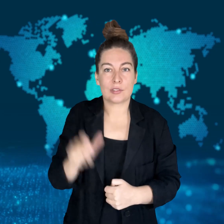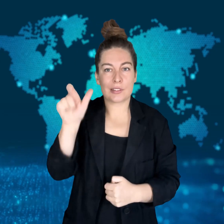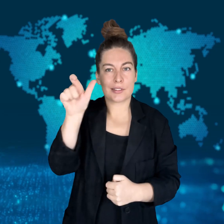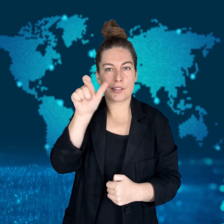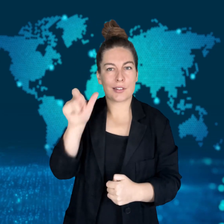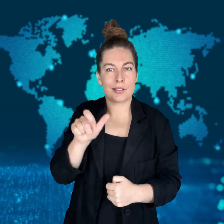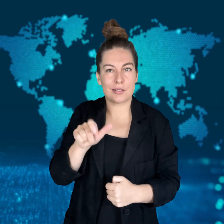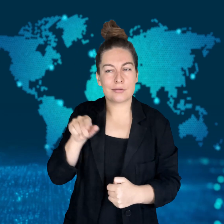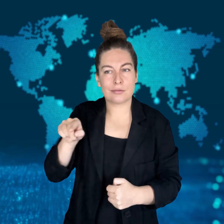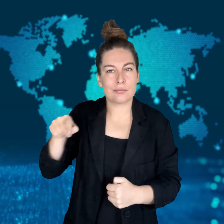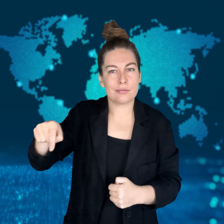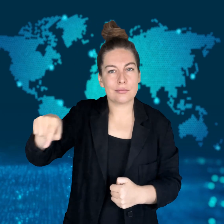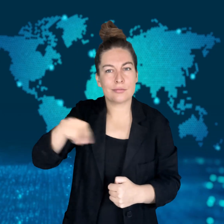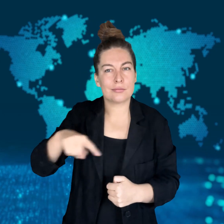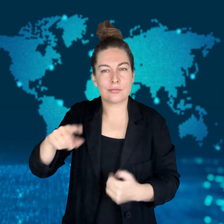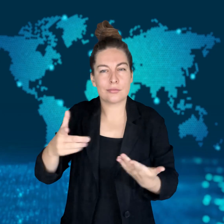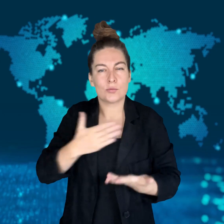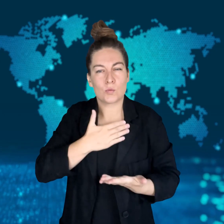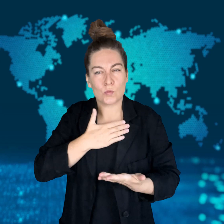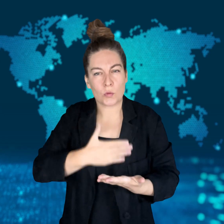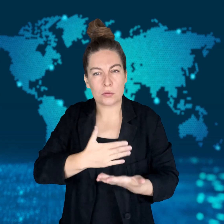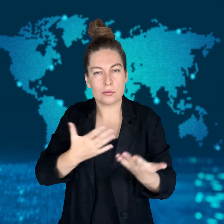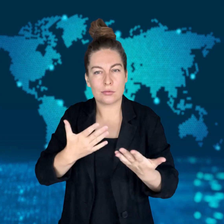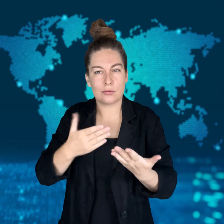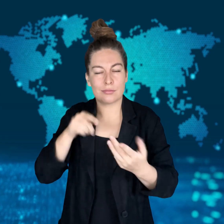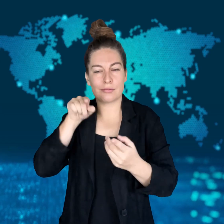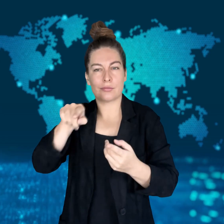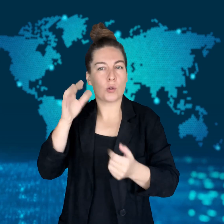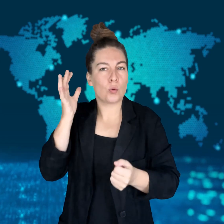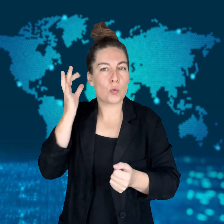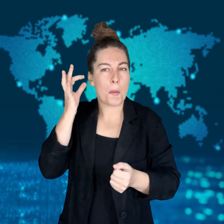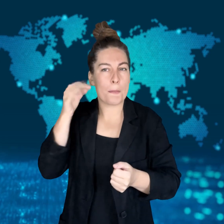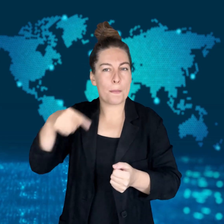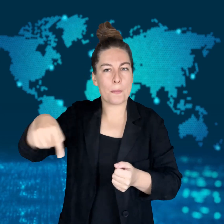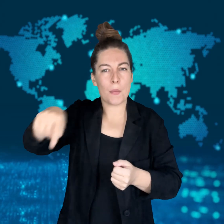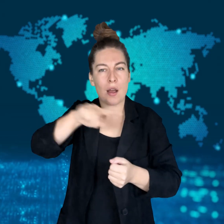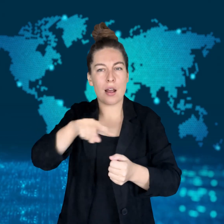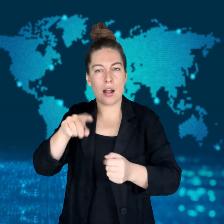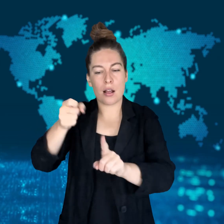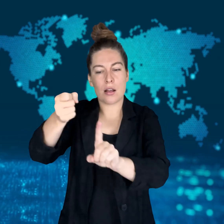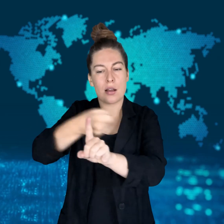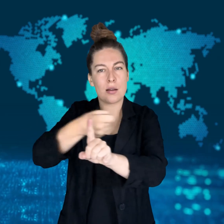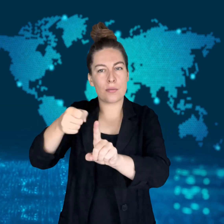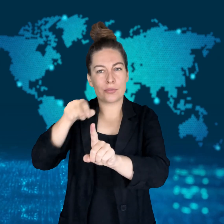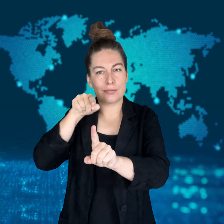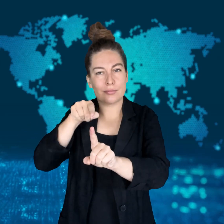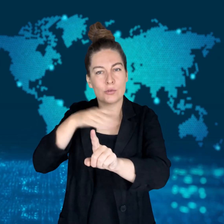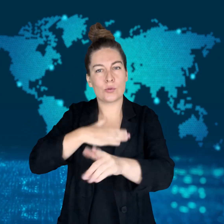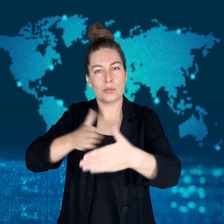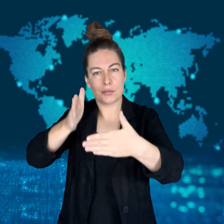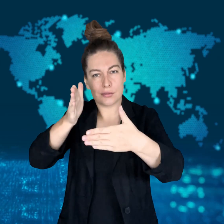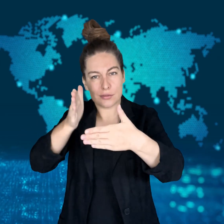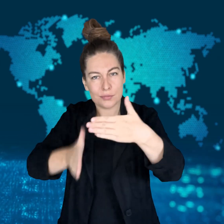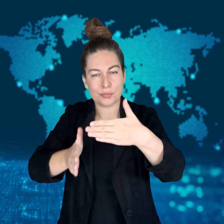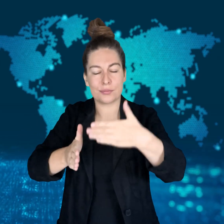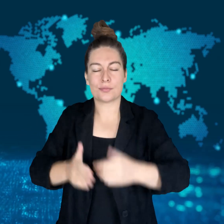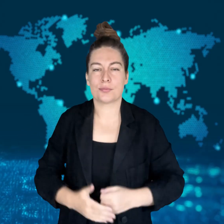End to violence against women